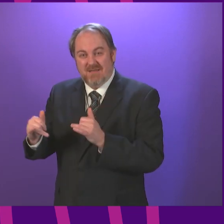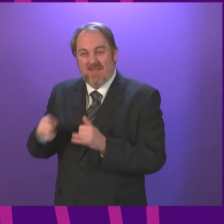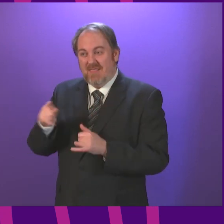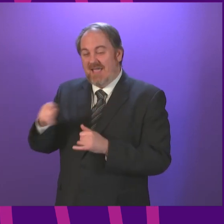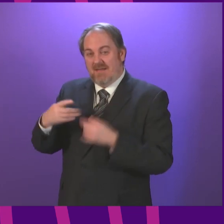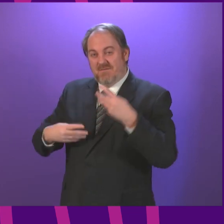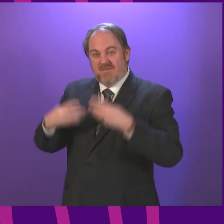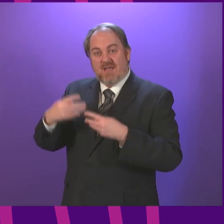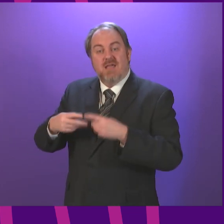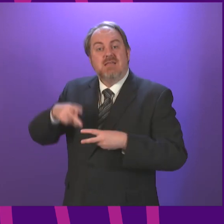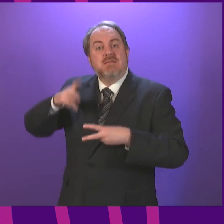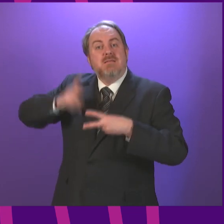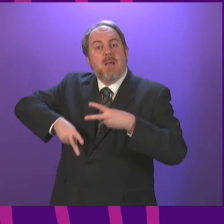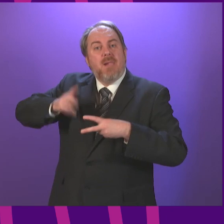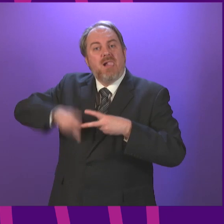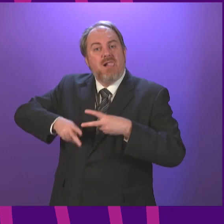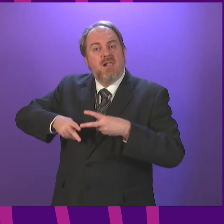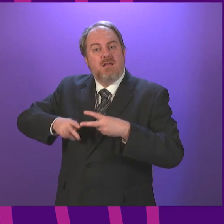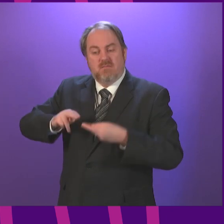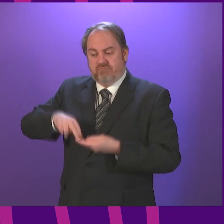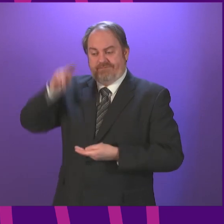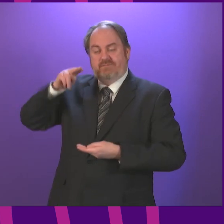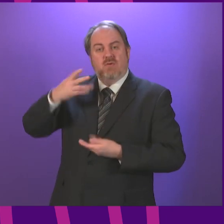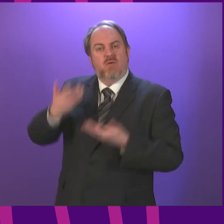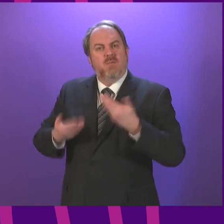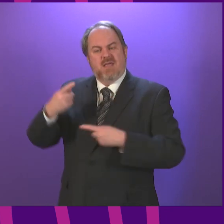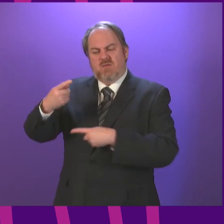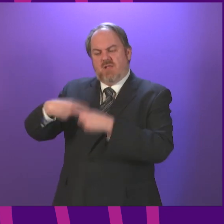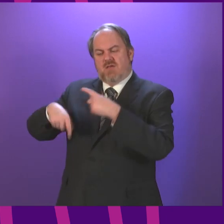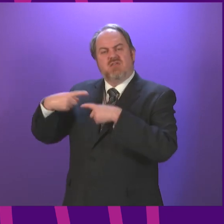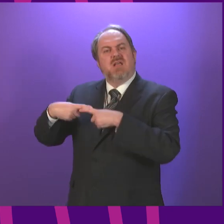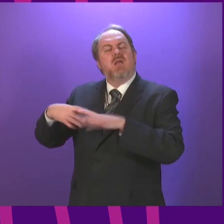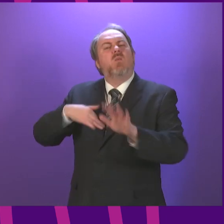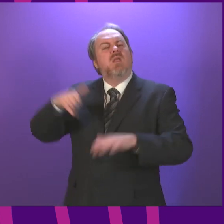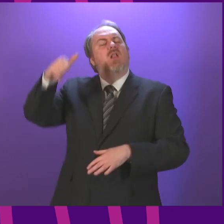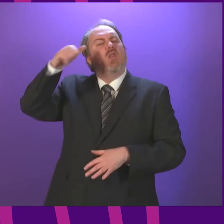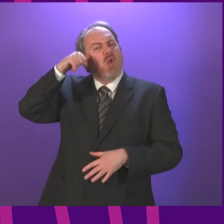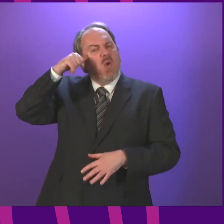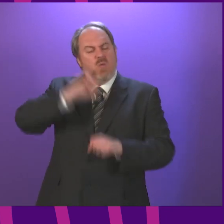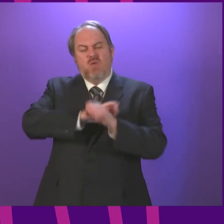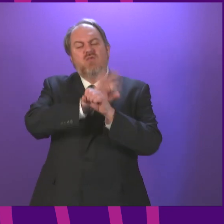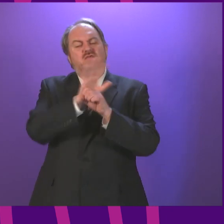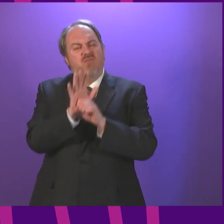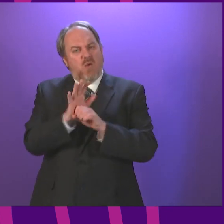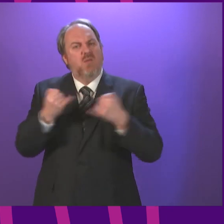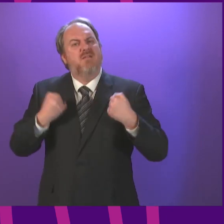in a year. I recognise that Covid has placed a huge strain on our NHS and even more pressure